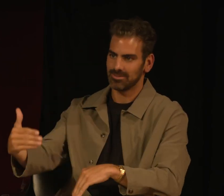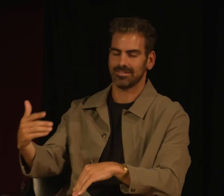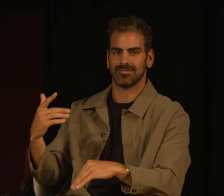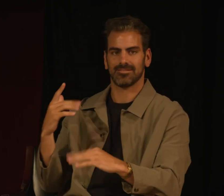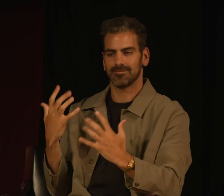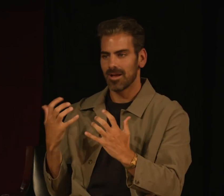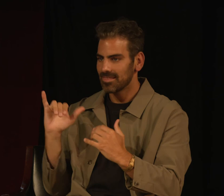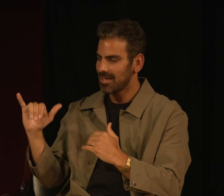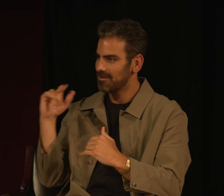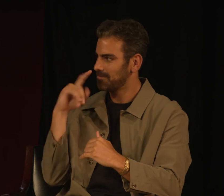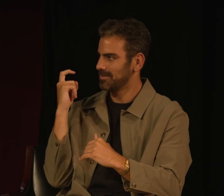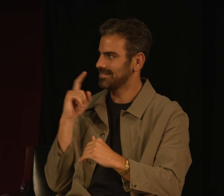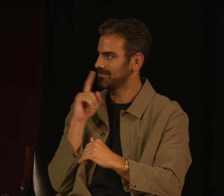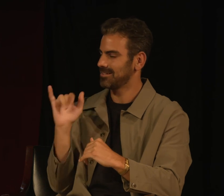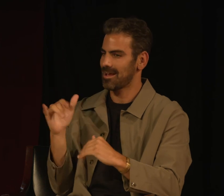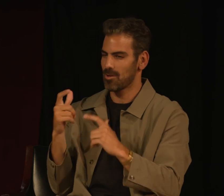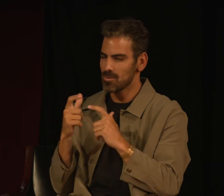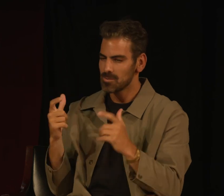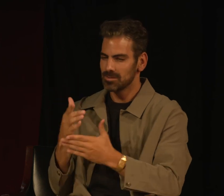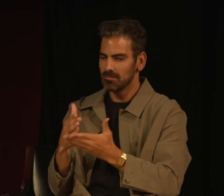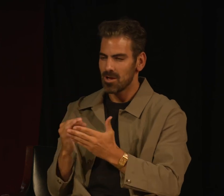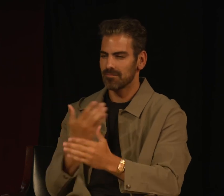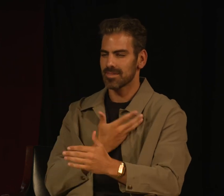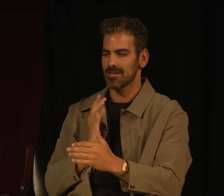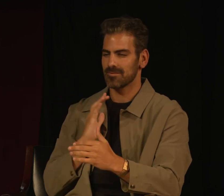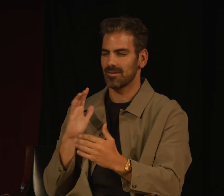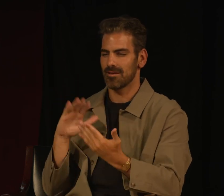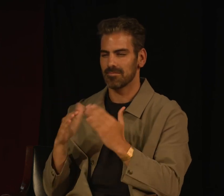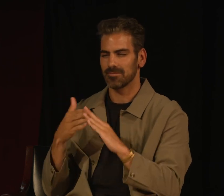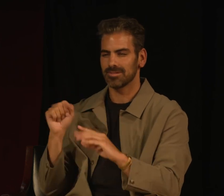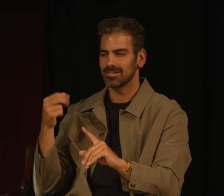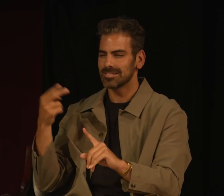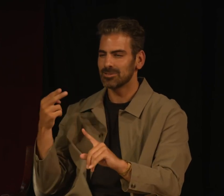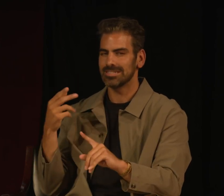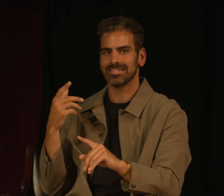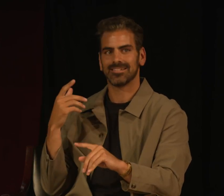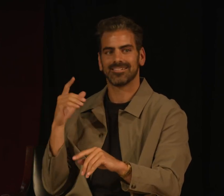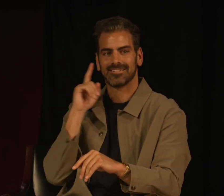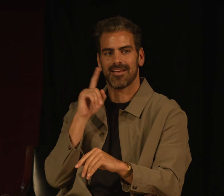The limited series is certainly something I'm so incredibly passionate about, and it's such a huge part of our community's history.